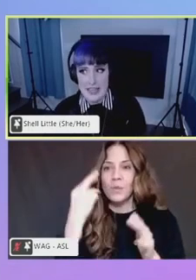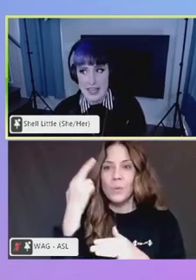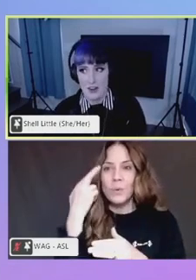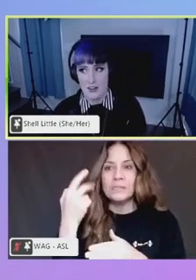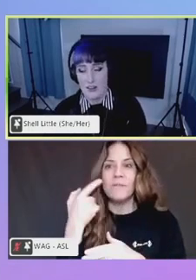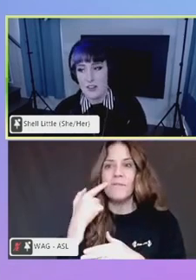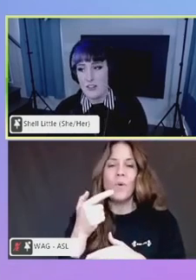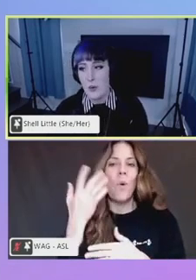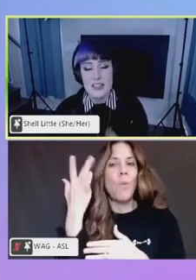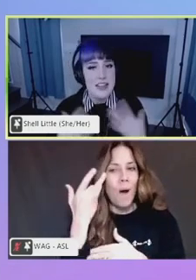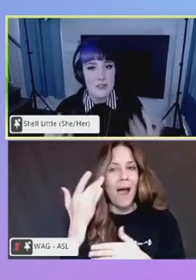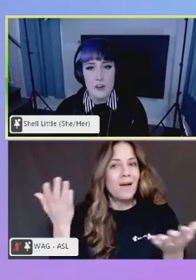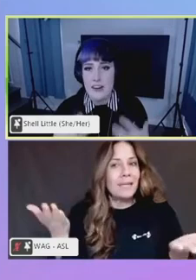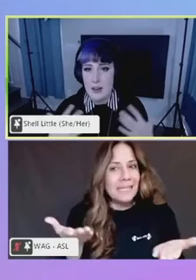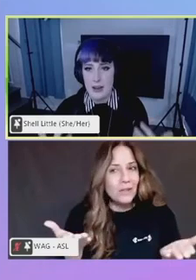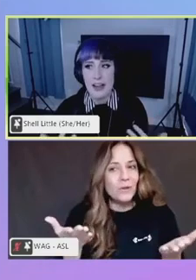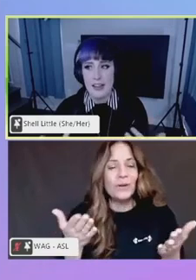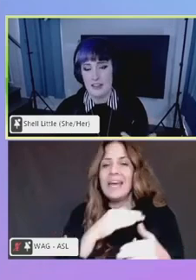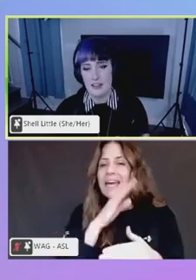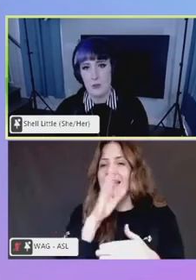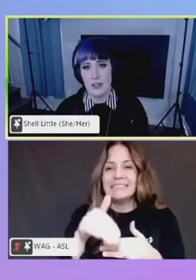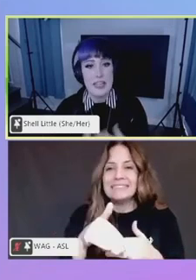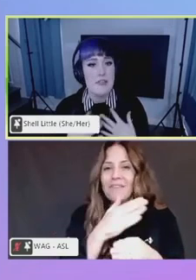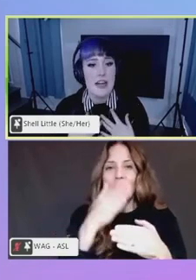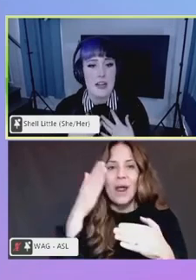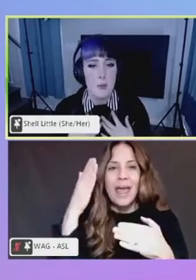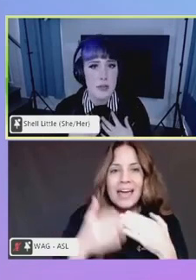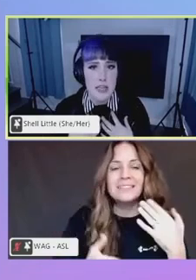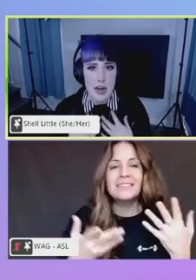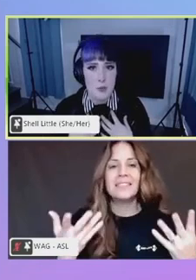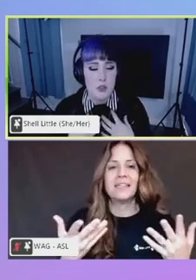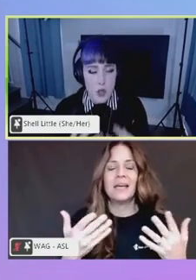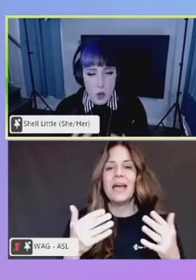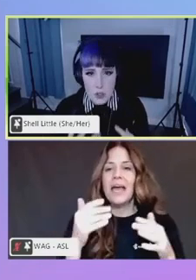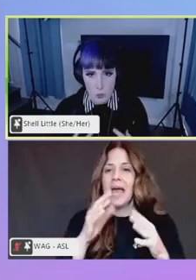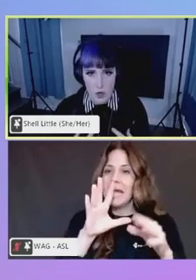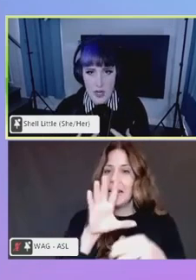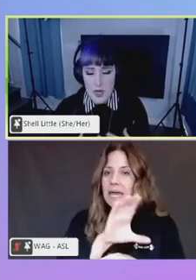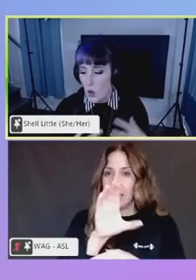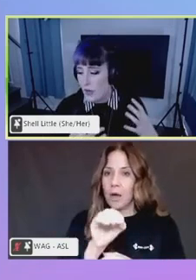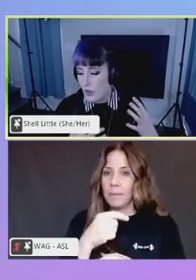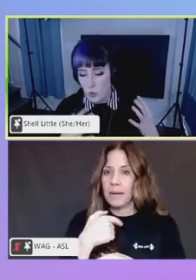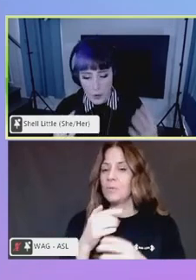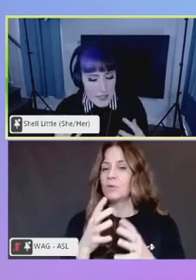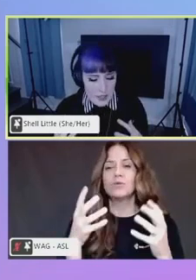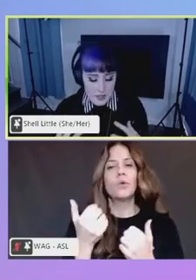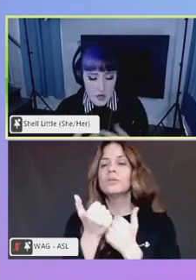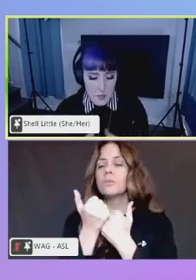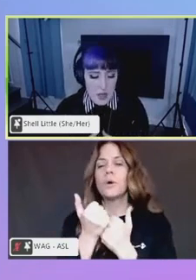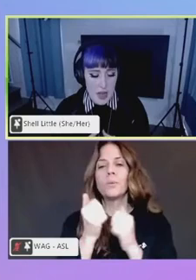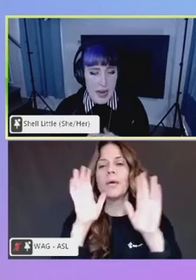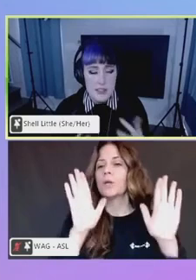many hats. And having to fight for a seat at the table. So the village of having to sell advocate for